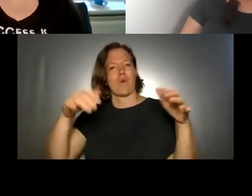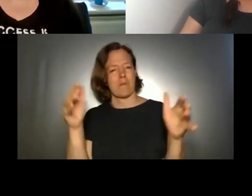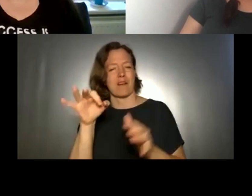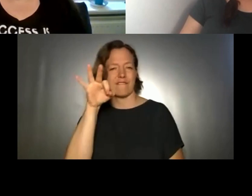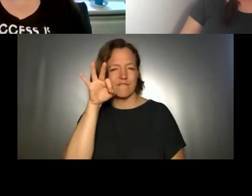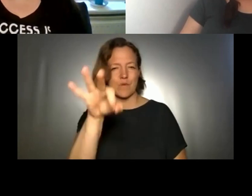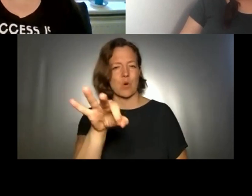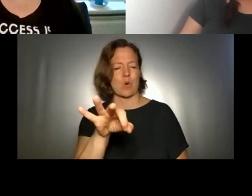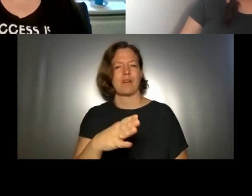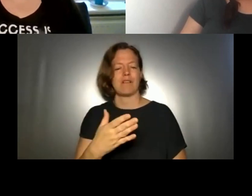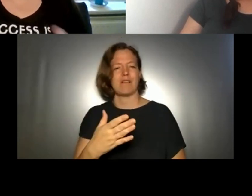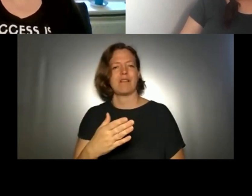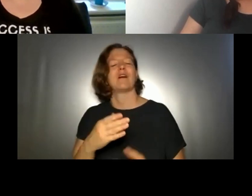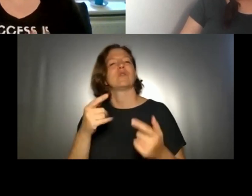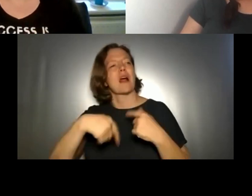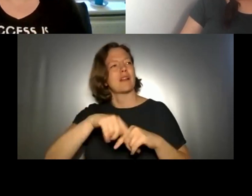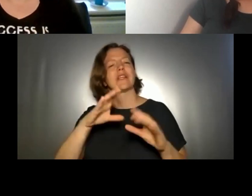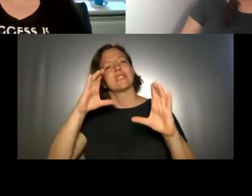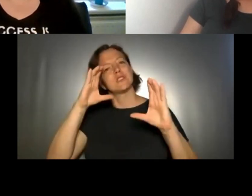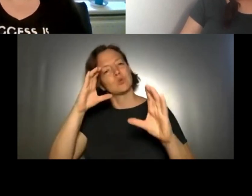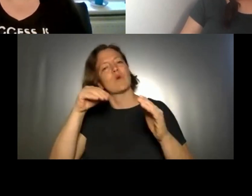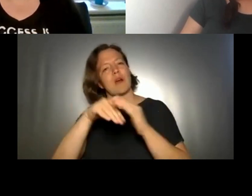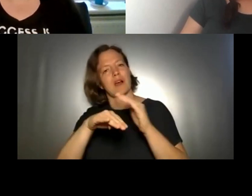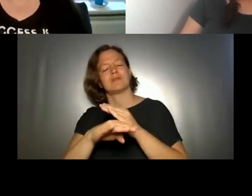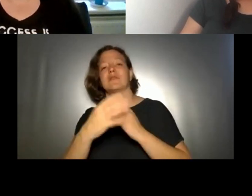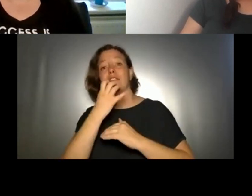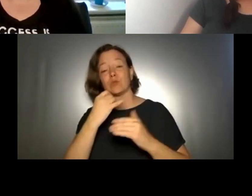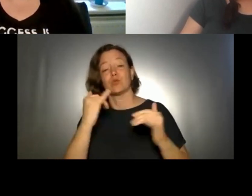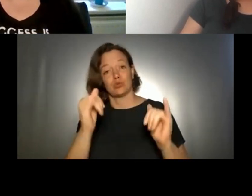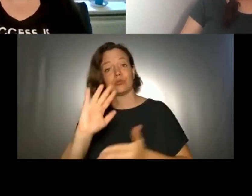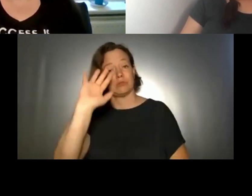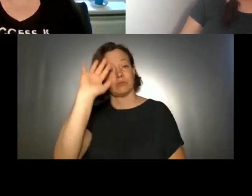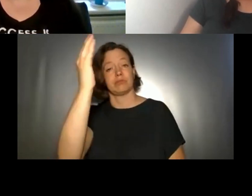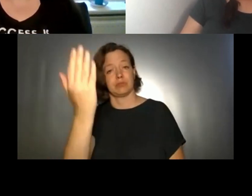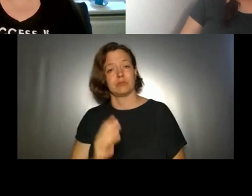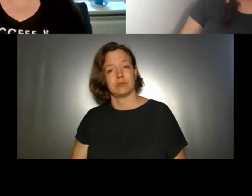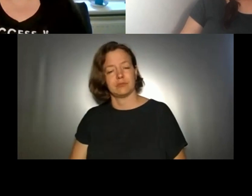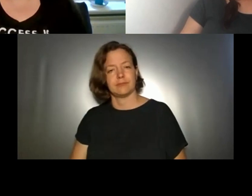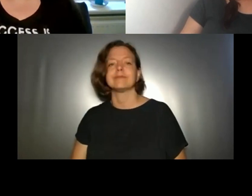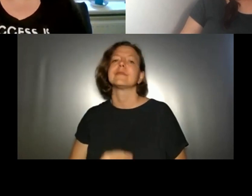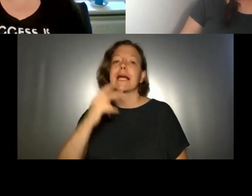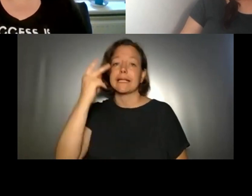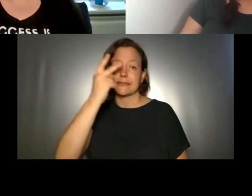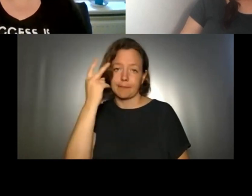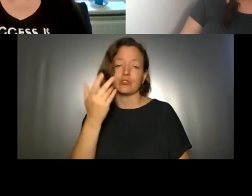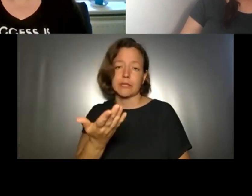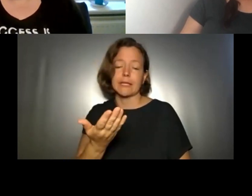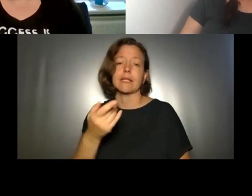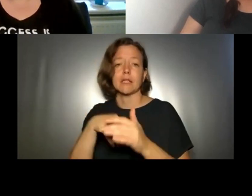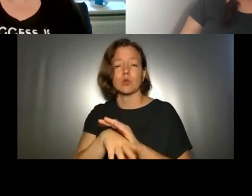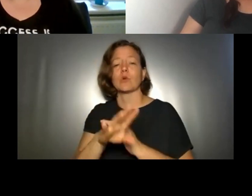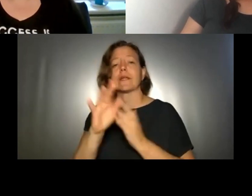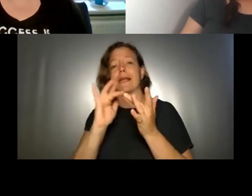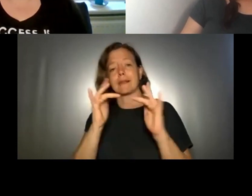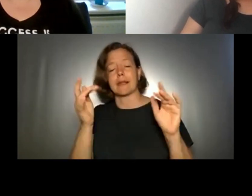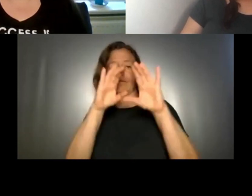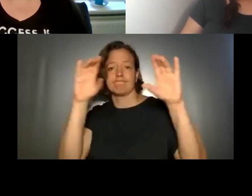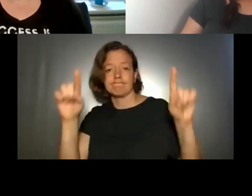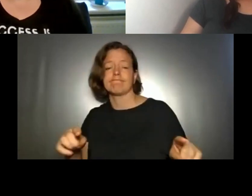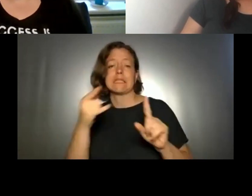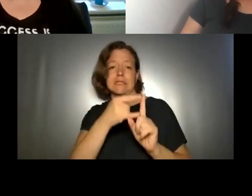We also, of course, have to acknowledge that already the digital framework is involving barriers for some people.